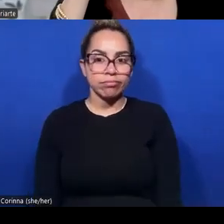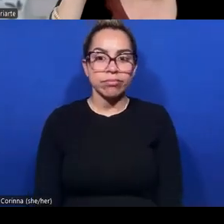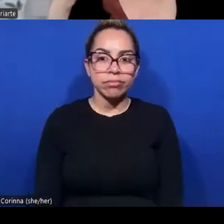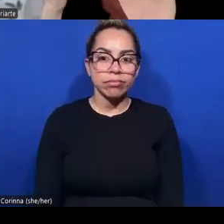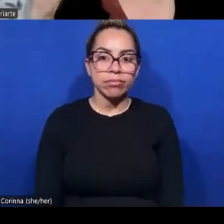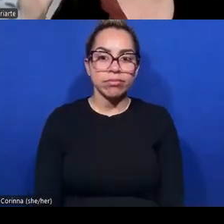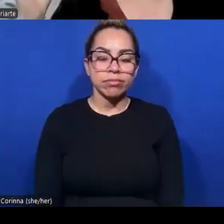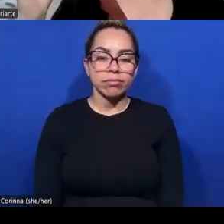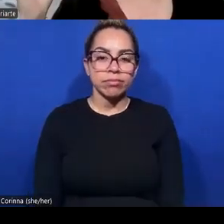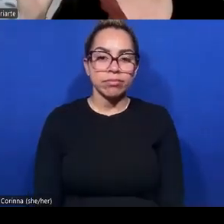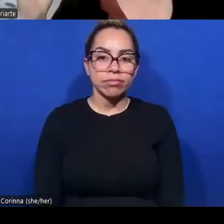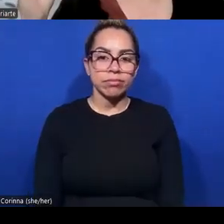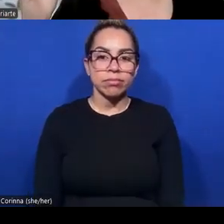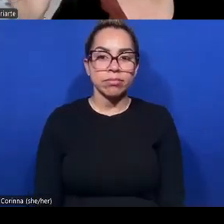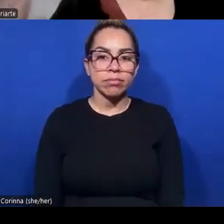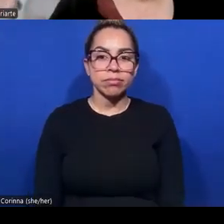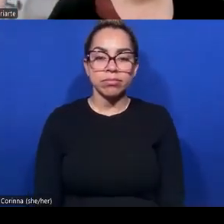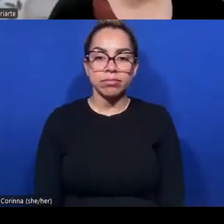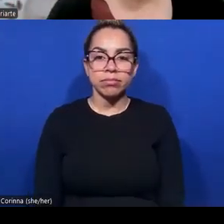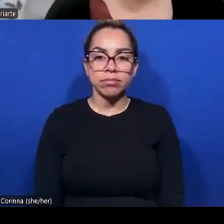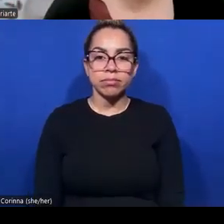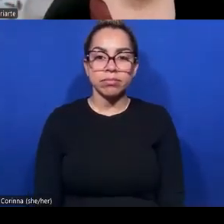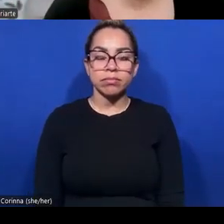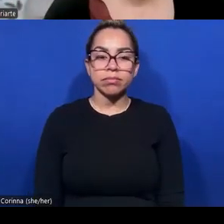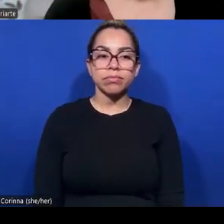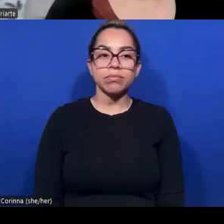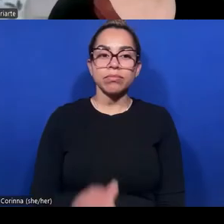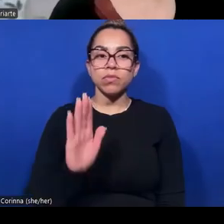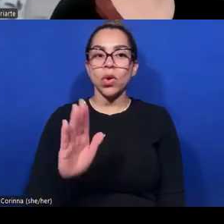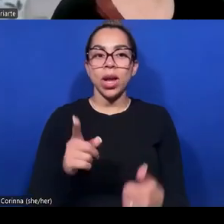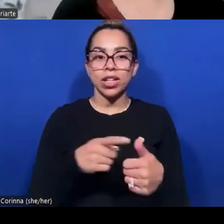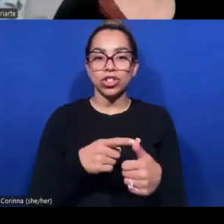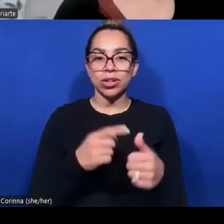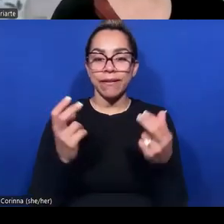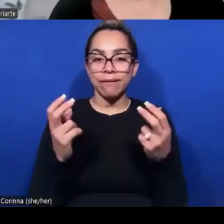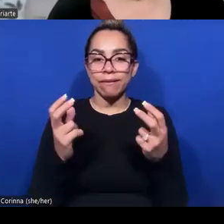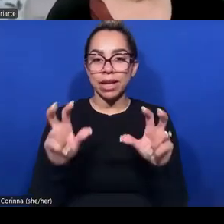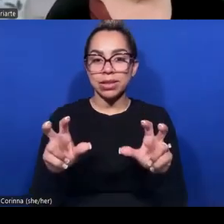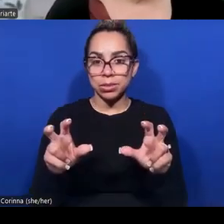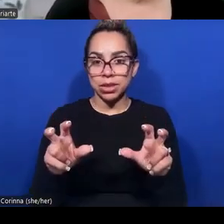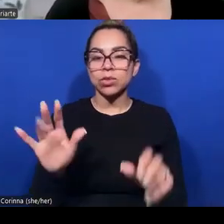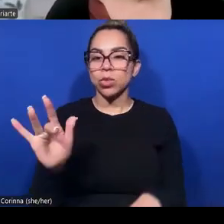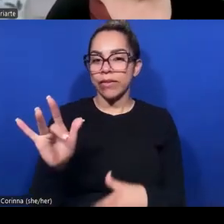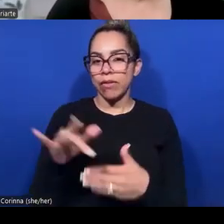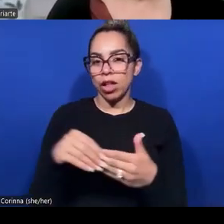And your initial investment, is $25.